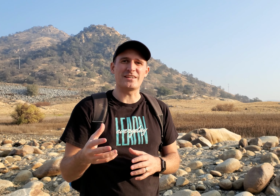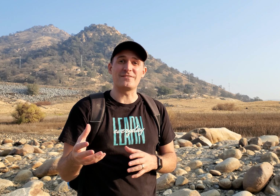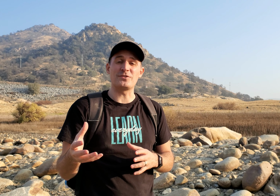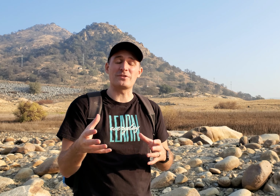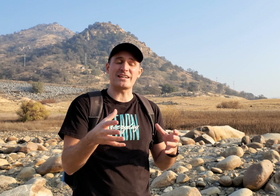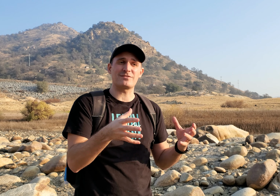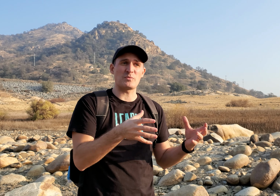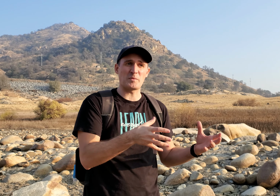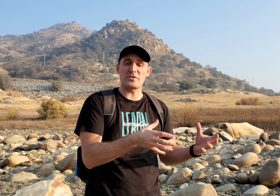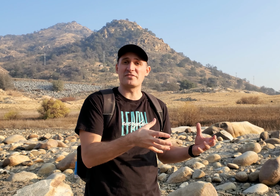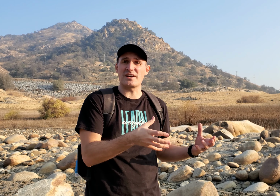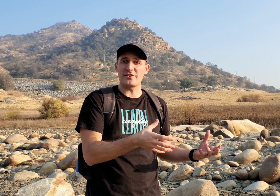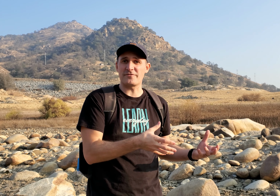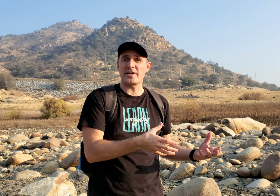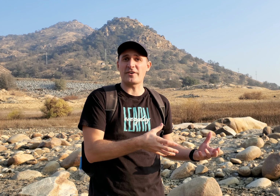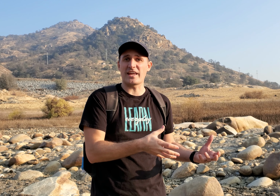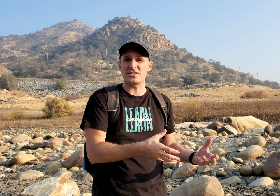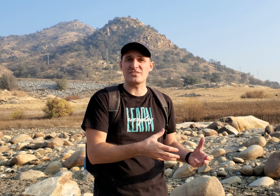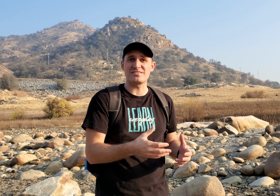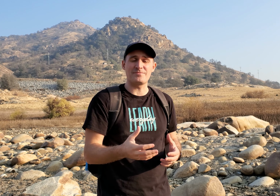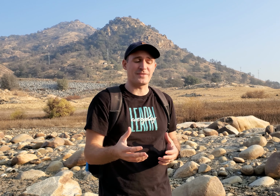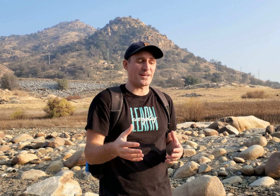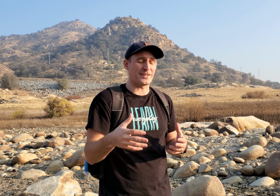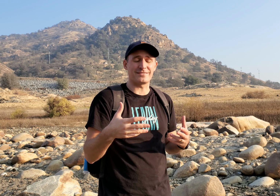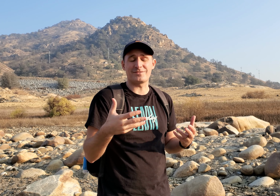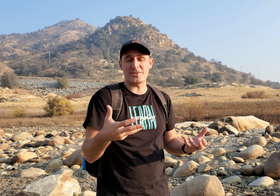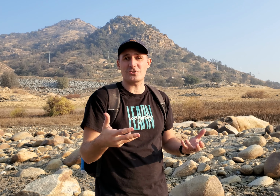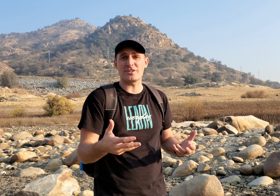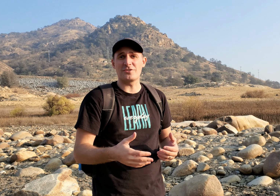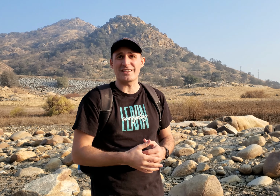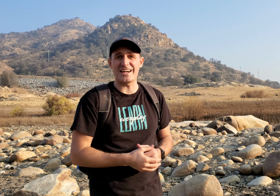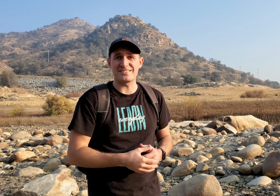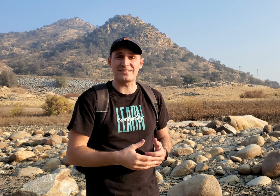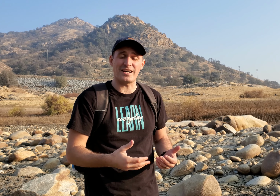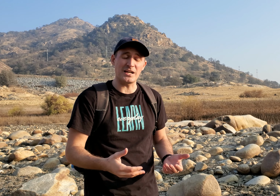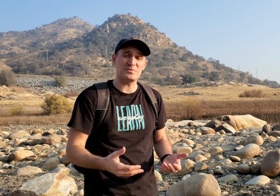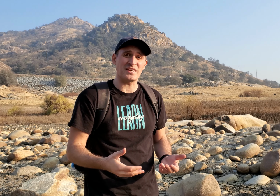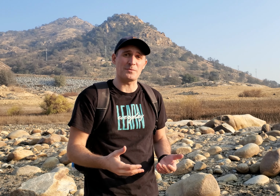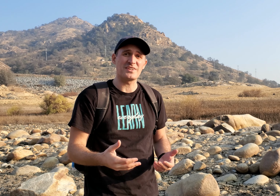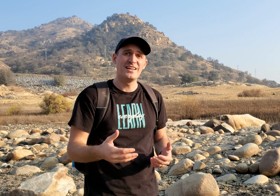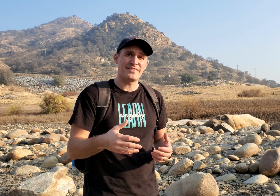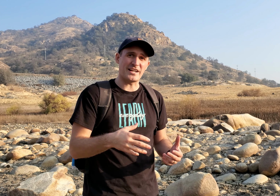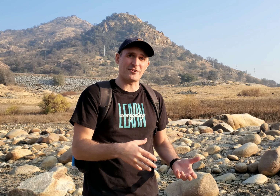if you'd like to remember those other variations be sure to utilize the time stamps that are in